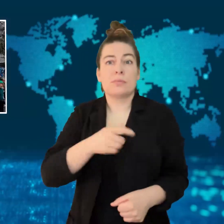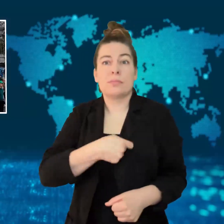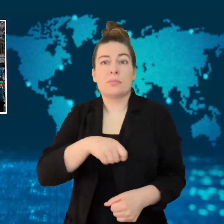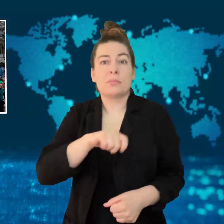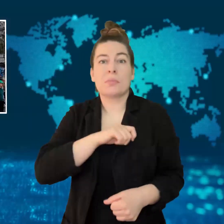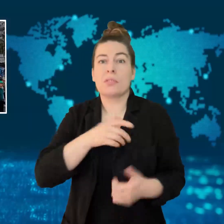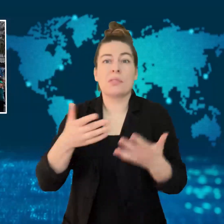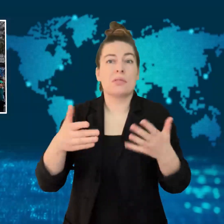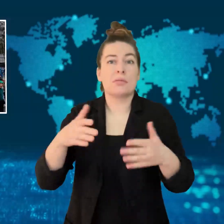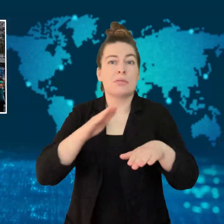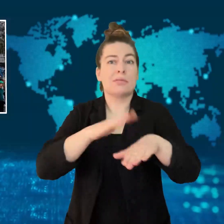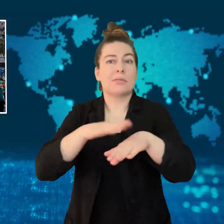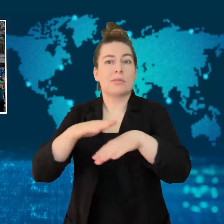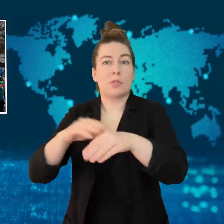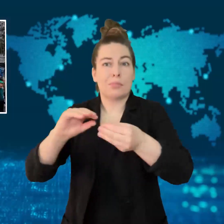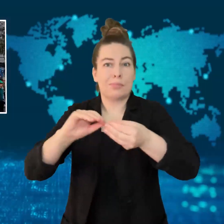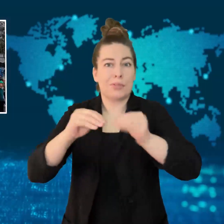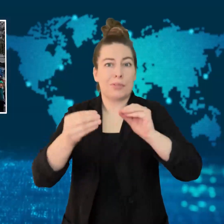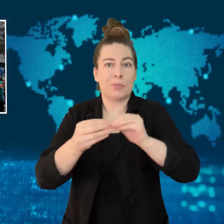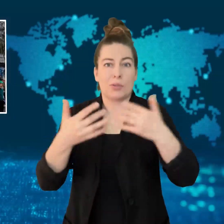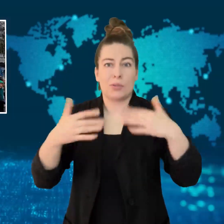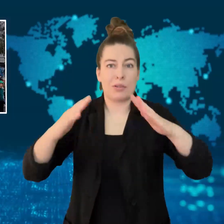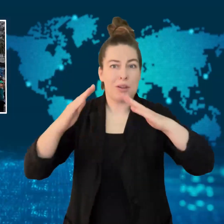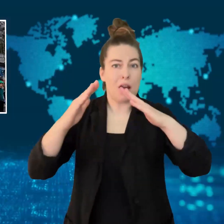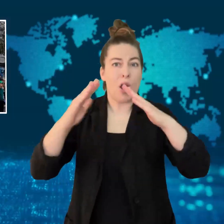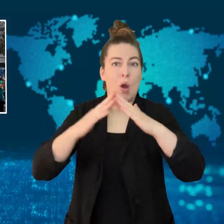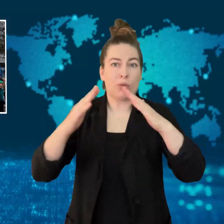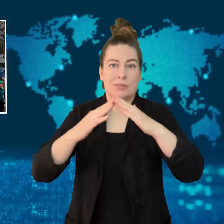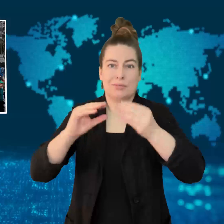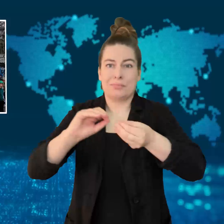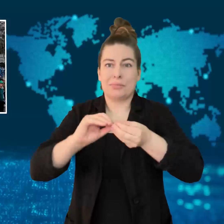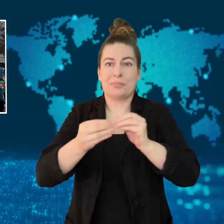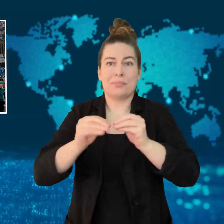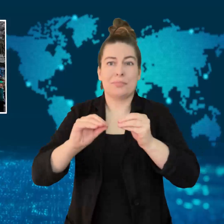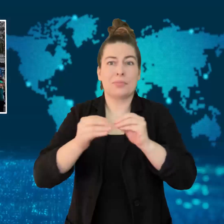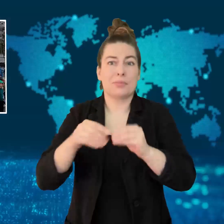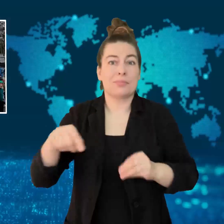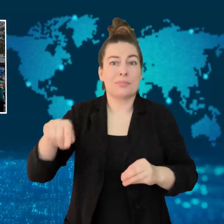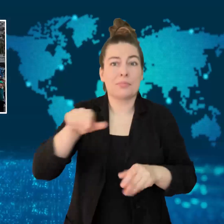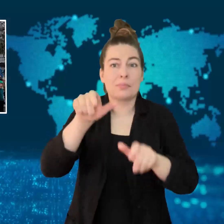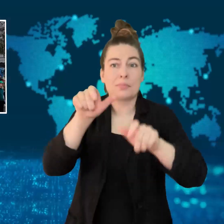have begun to march across Spain to